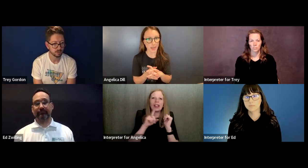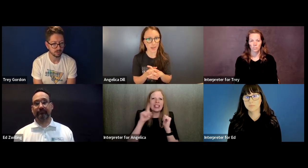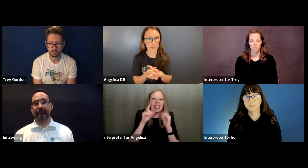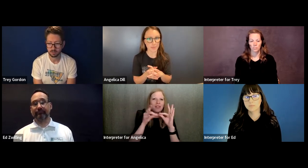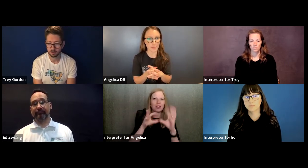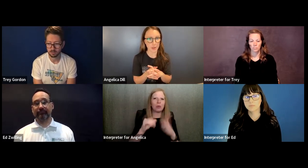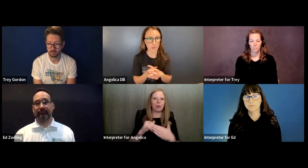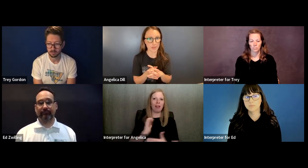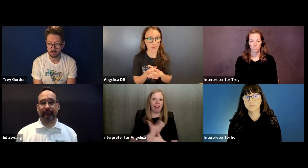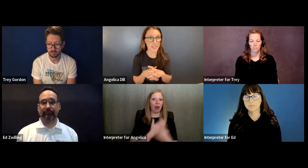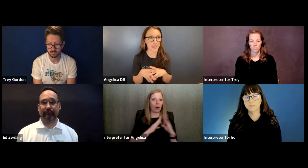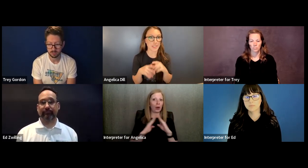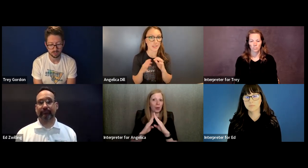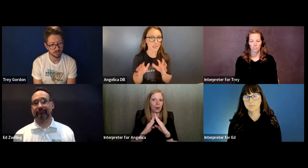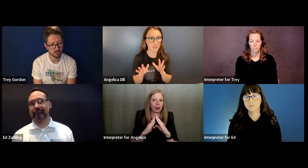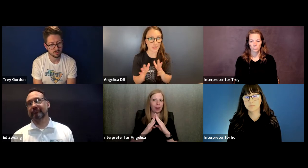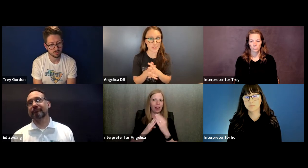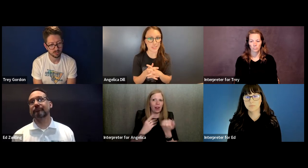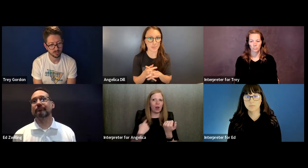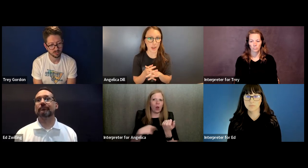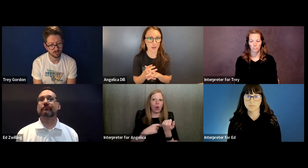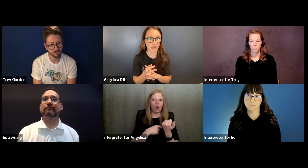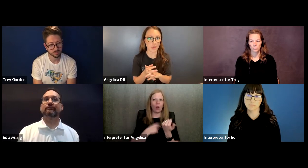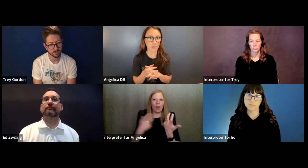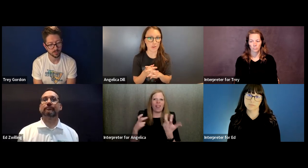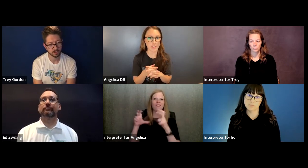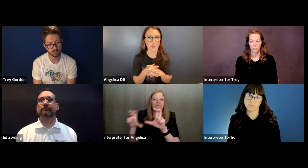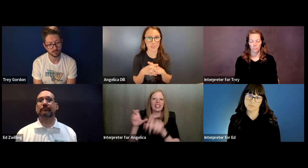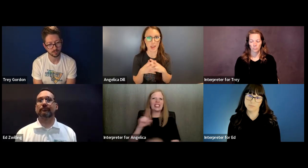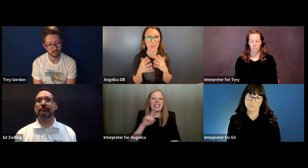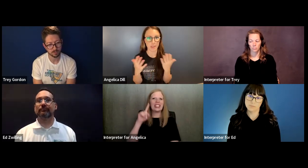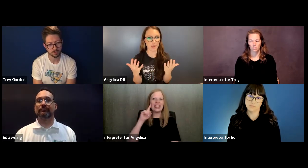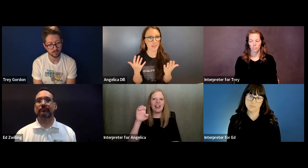um you know investing into the deaf ecosystem and hiring them but also just having that as